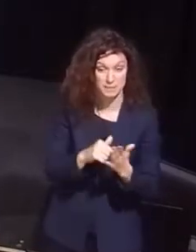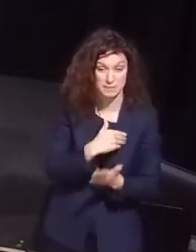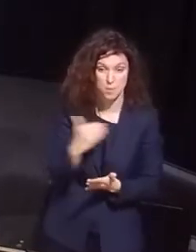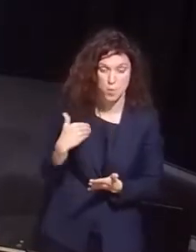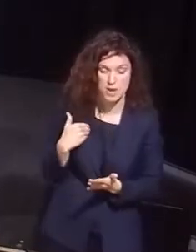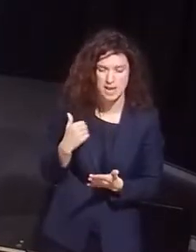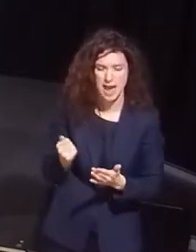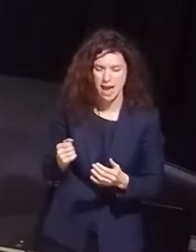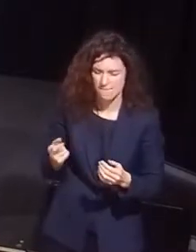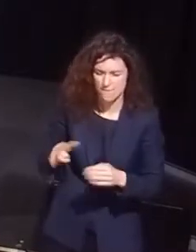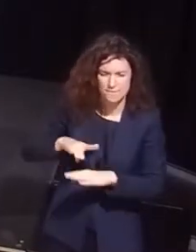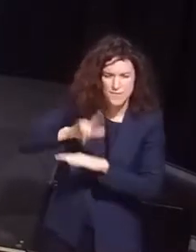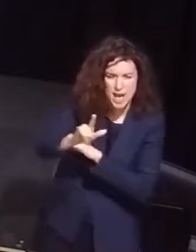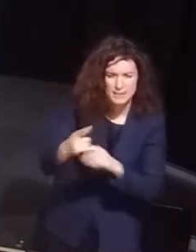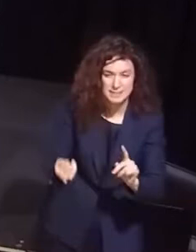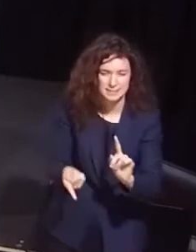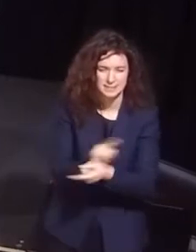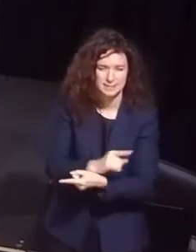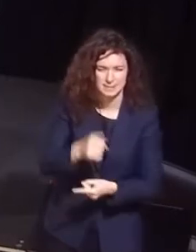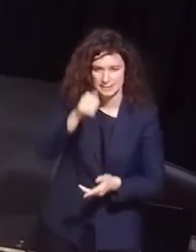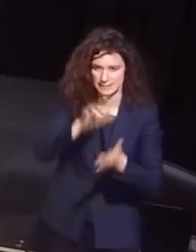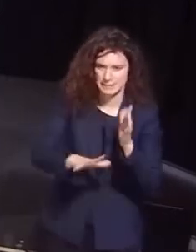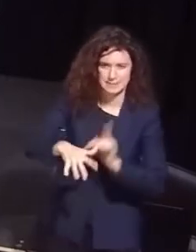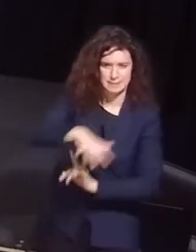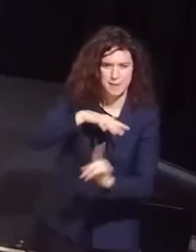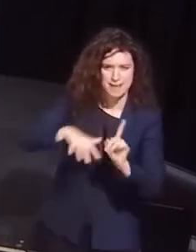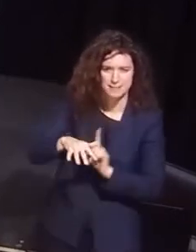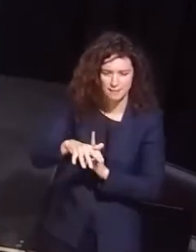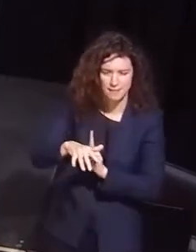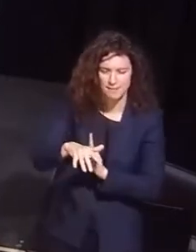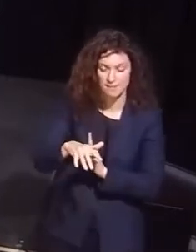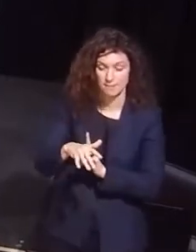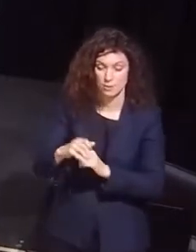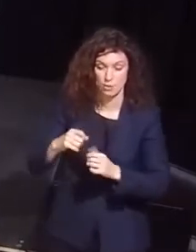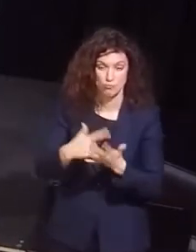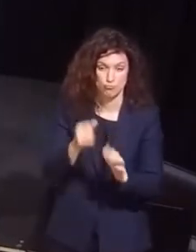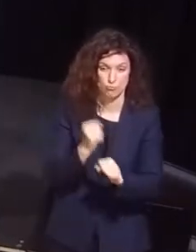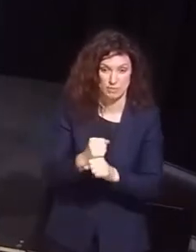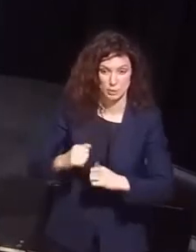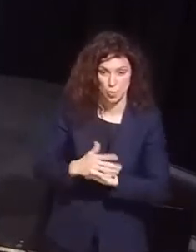and spare evenings on Reg's mother's sitting room floor, the first prototype POSMs took shape.